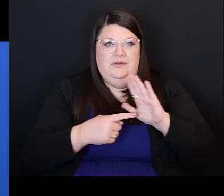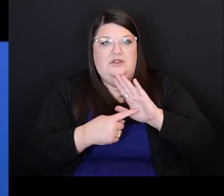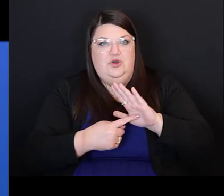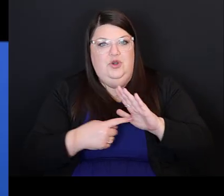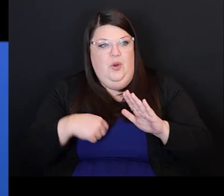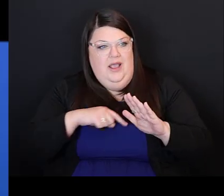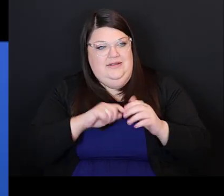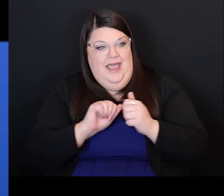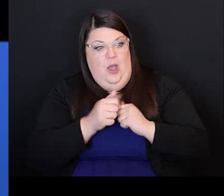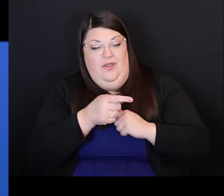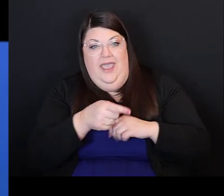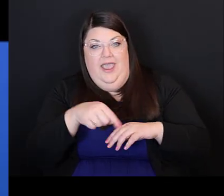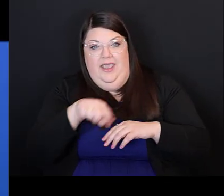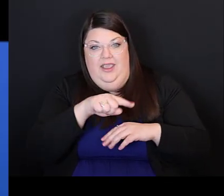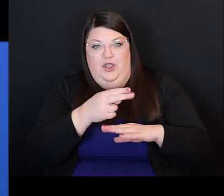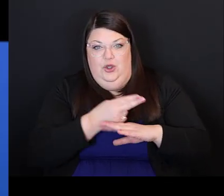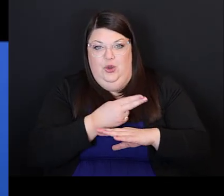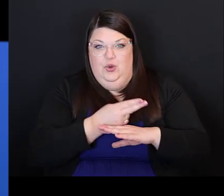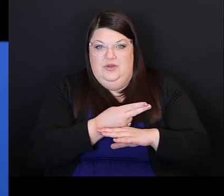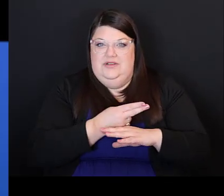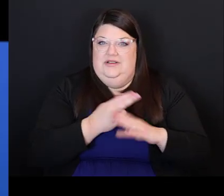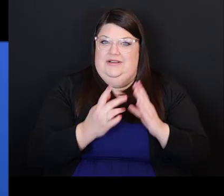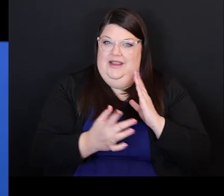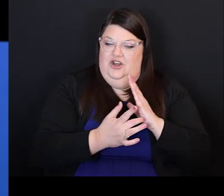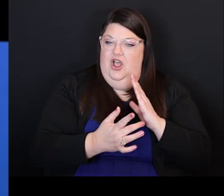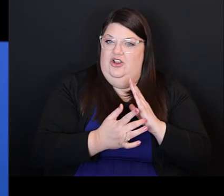demonstrate how they're using smart home technology every day.